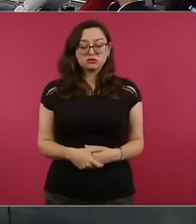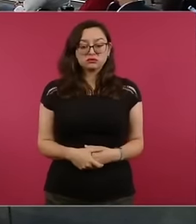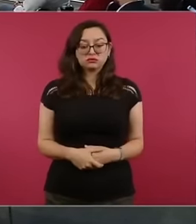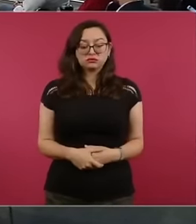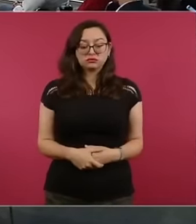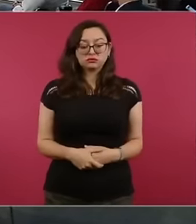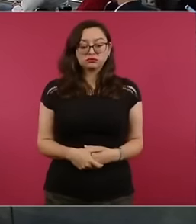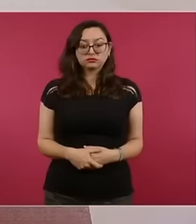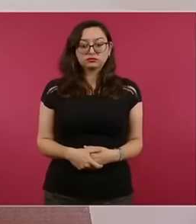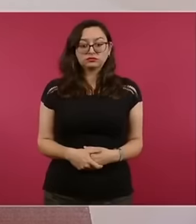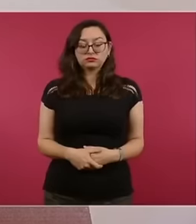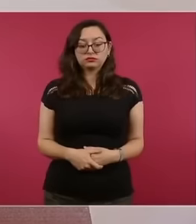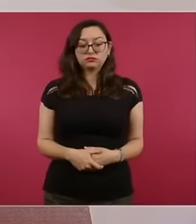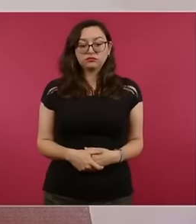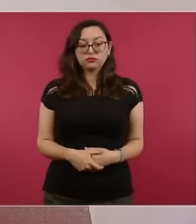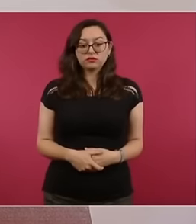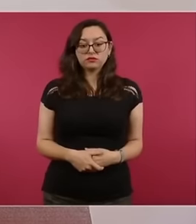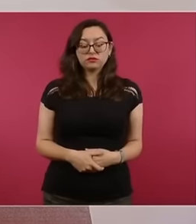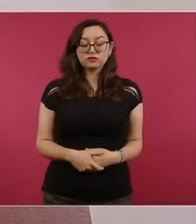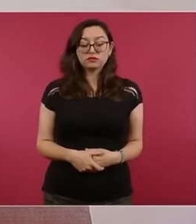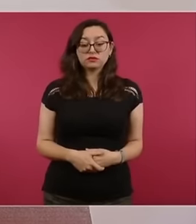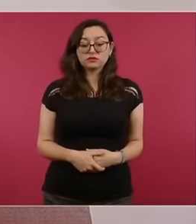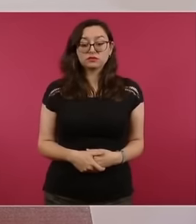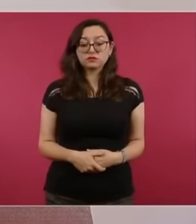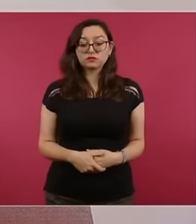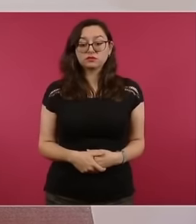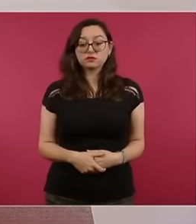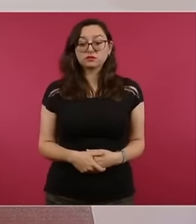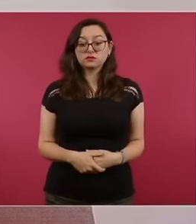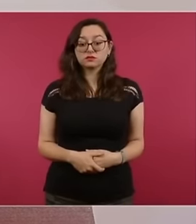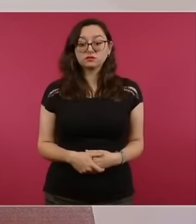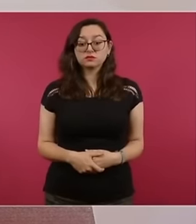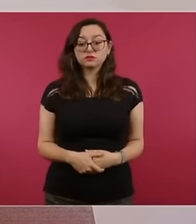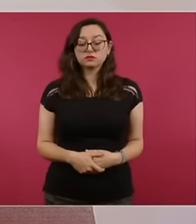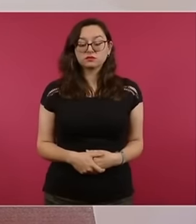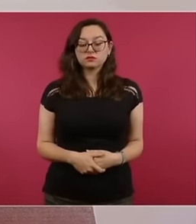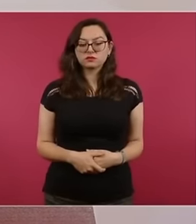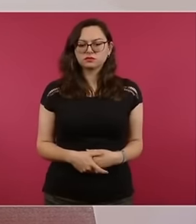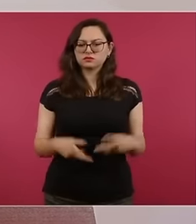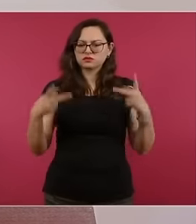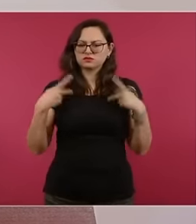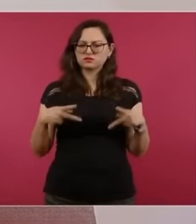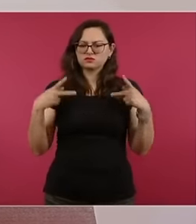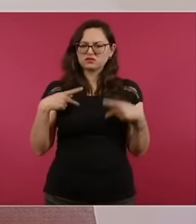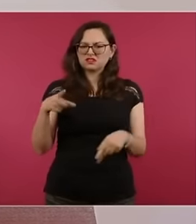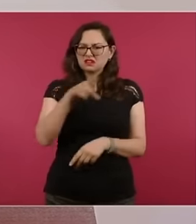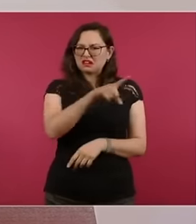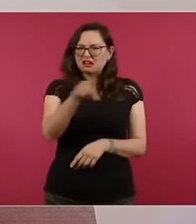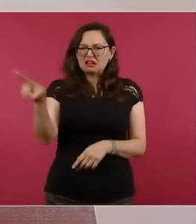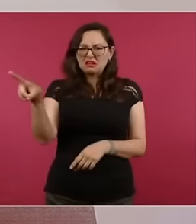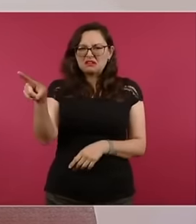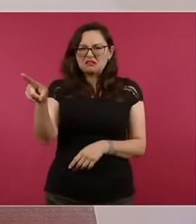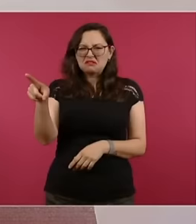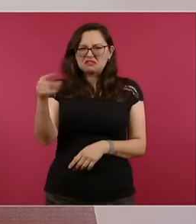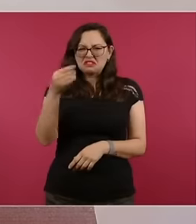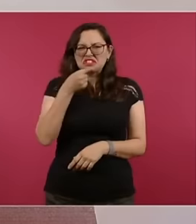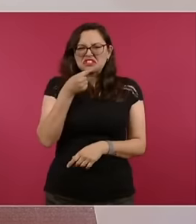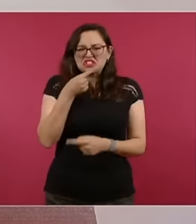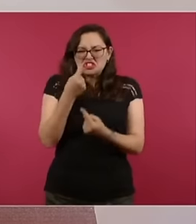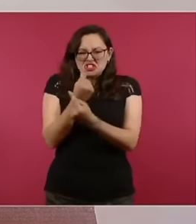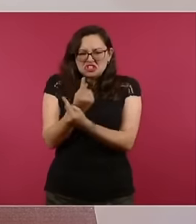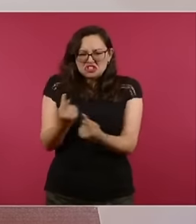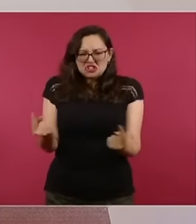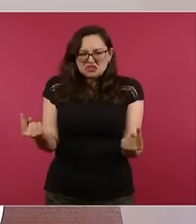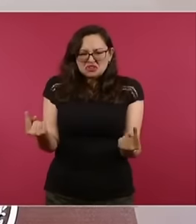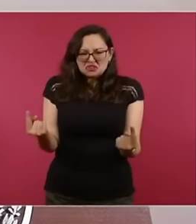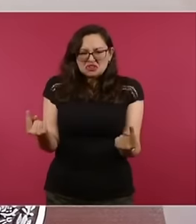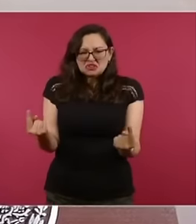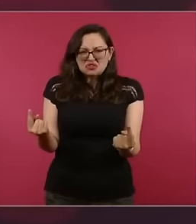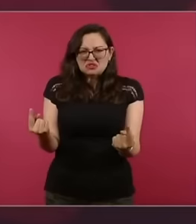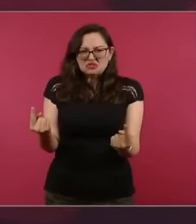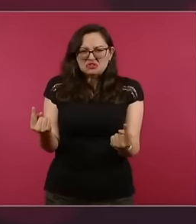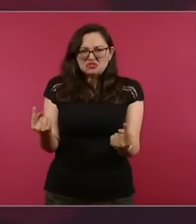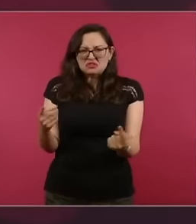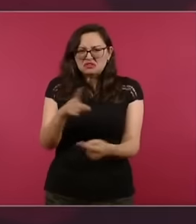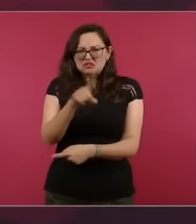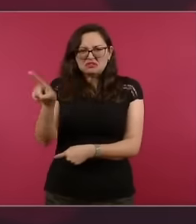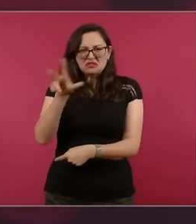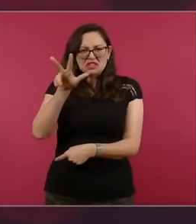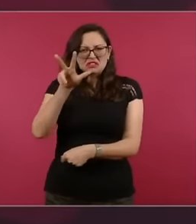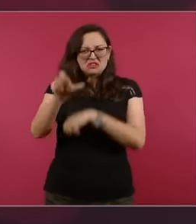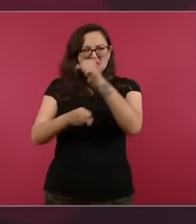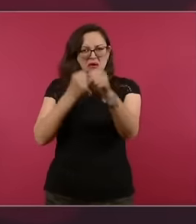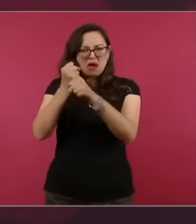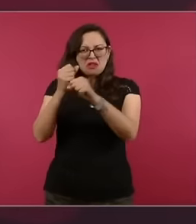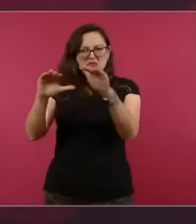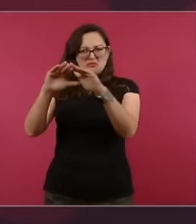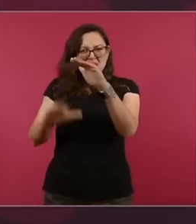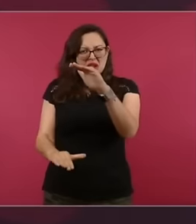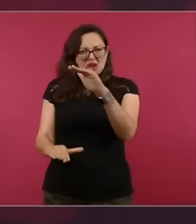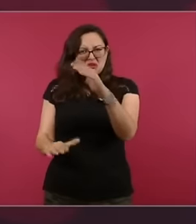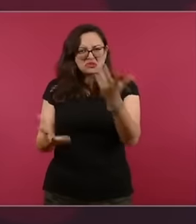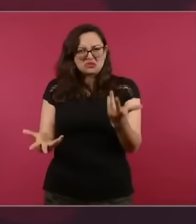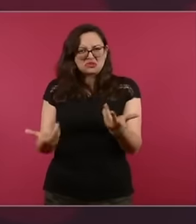citizens are minors, and there is also equity in the management of